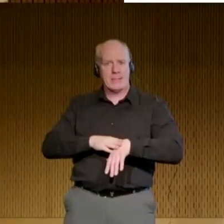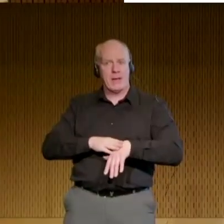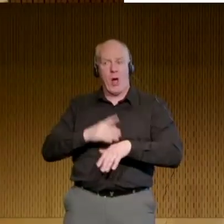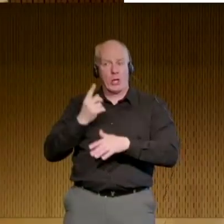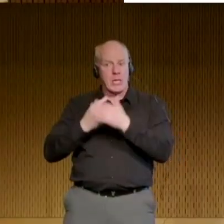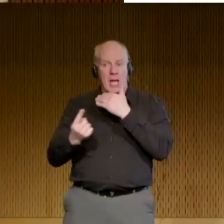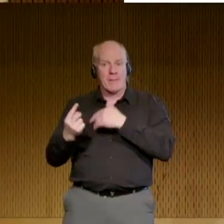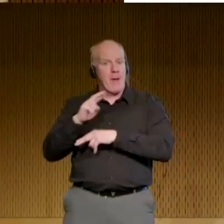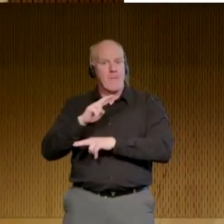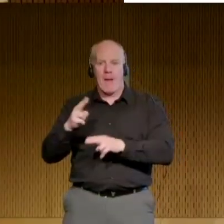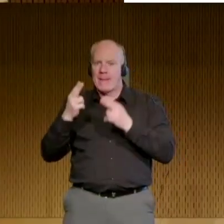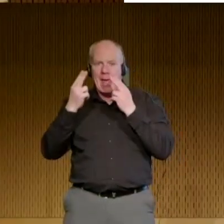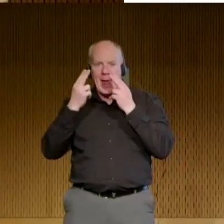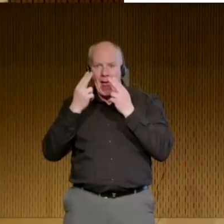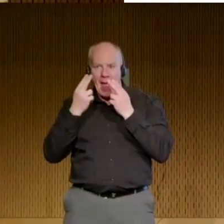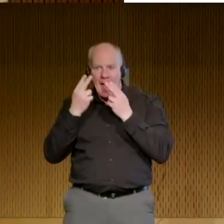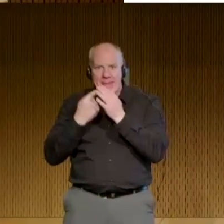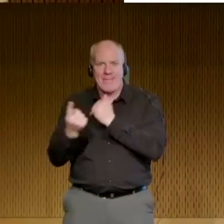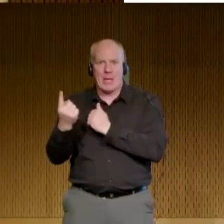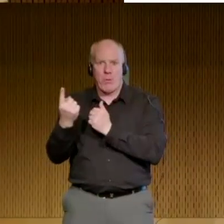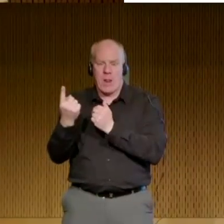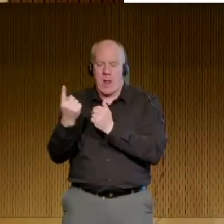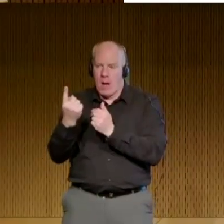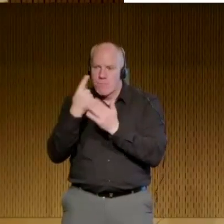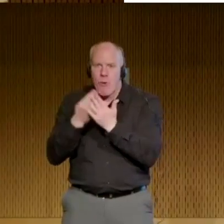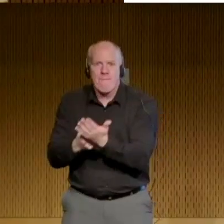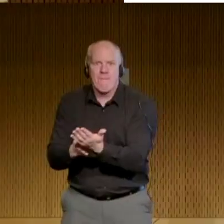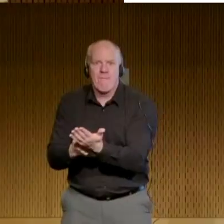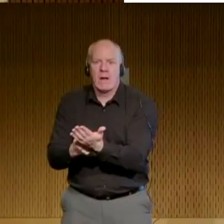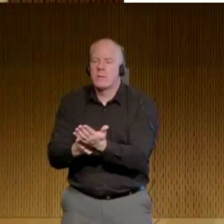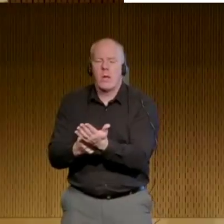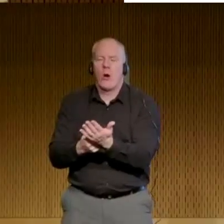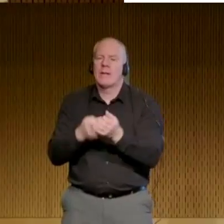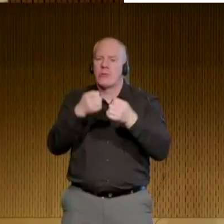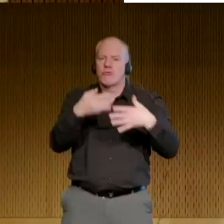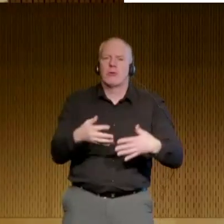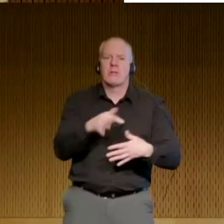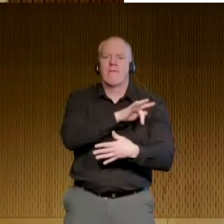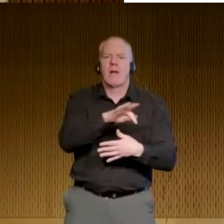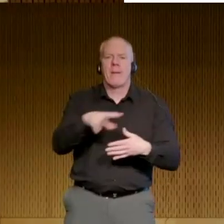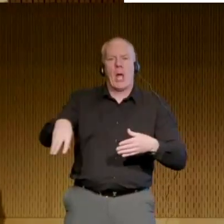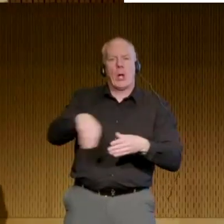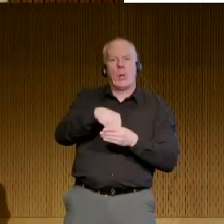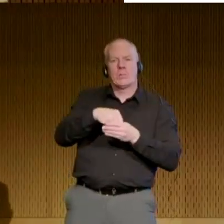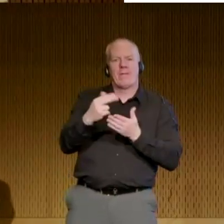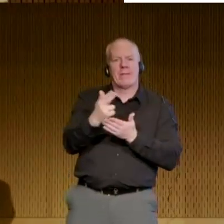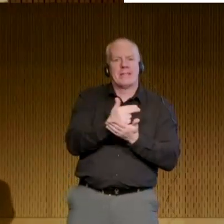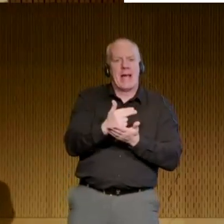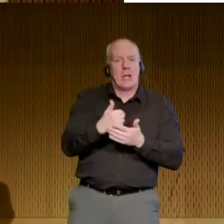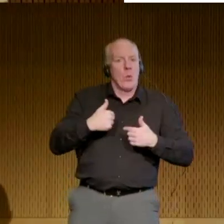to be proven. It is an outcome of inclusive design. Our role is not to prove that learners